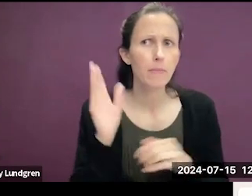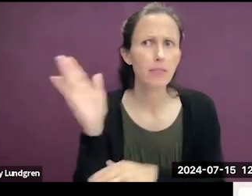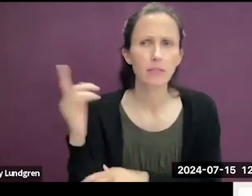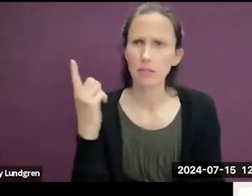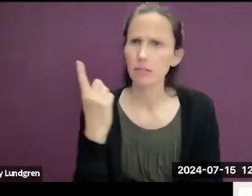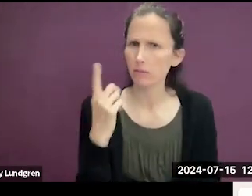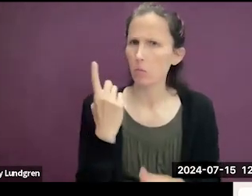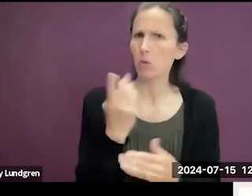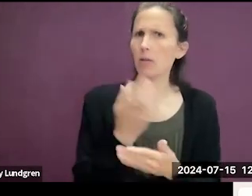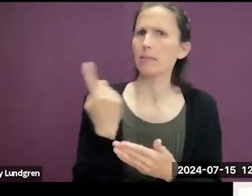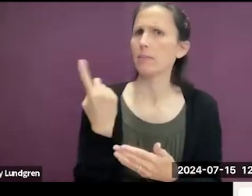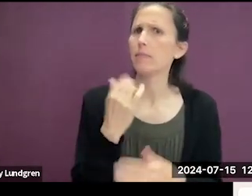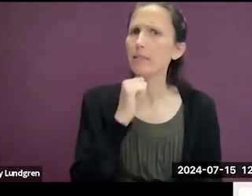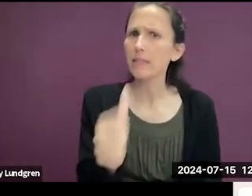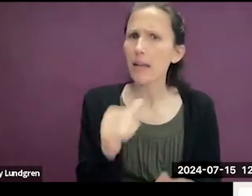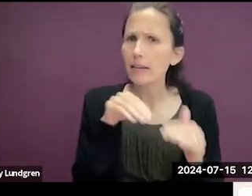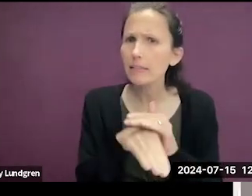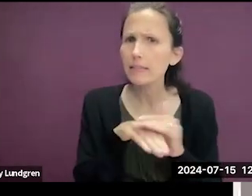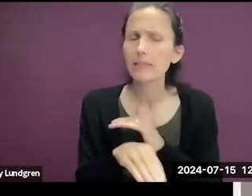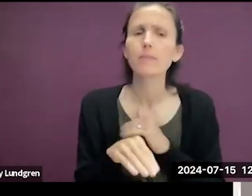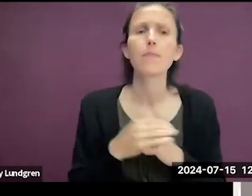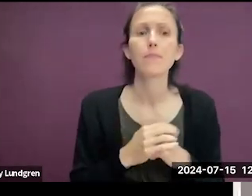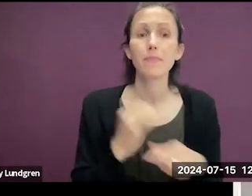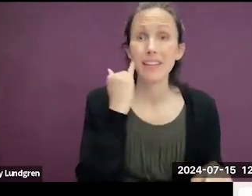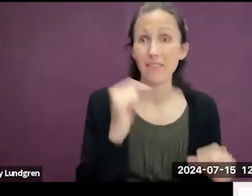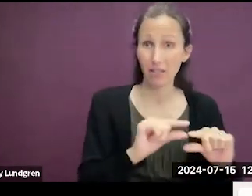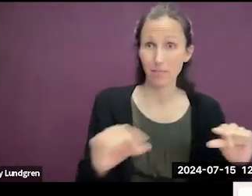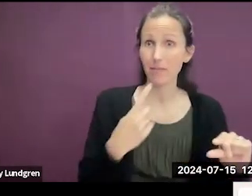However, if it were to say "Accessibility Good to Go," sorry about that,